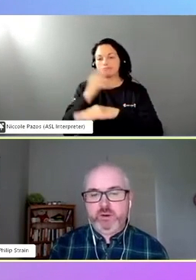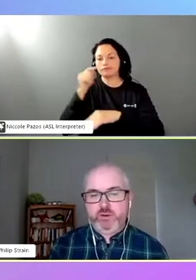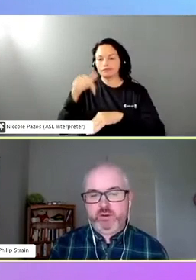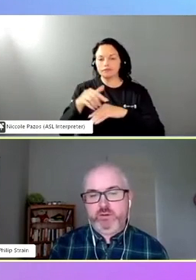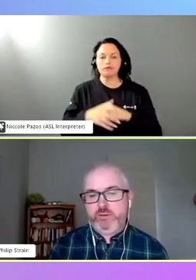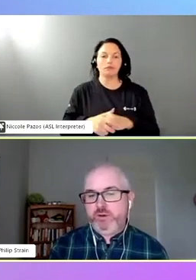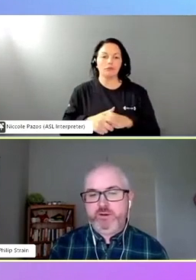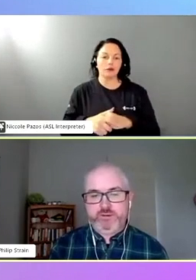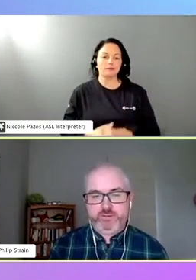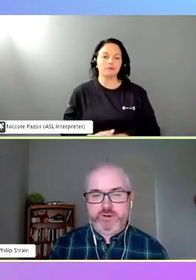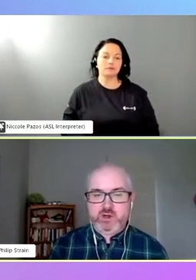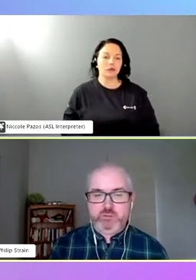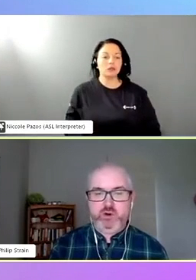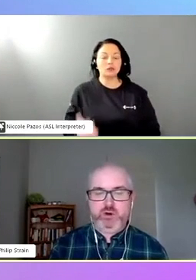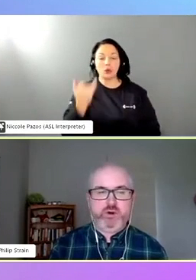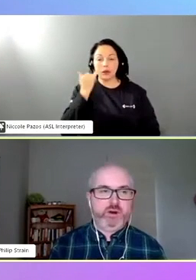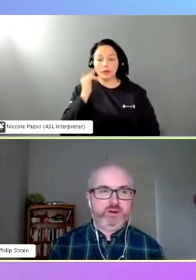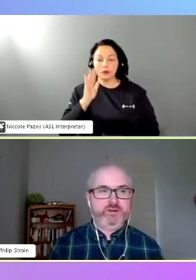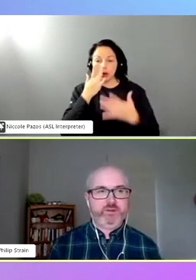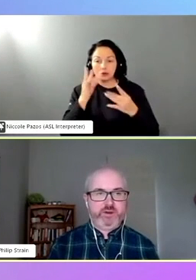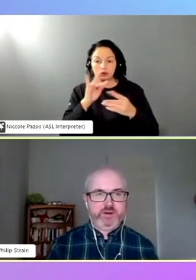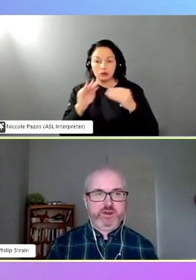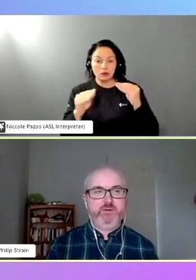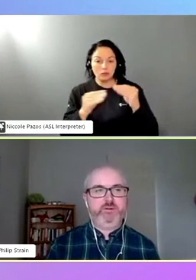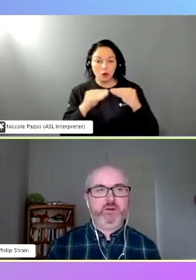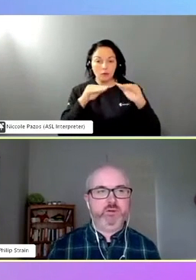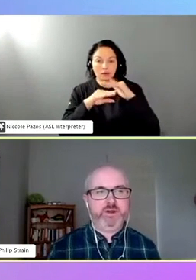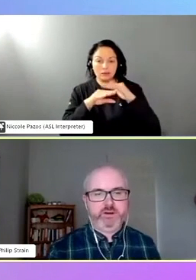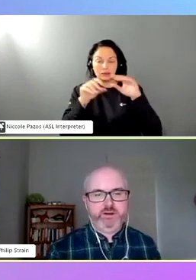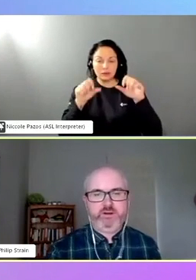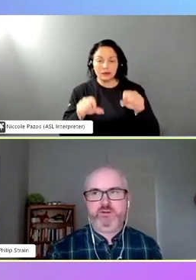Therefore the action of collaborators should be notified.